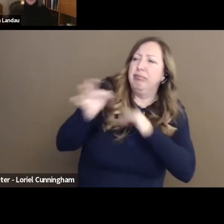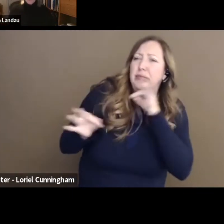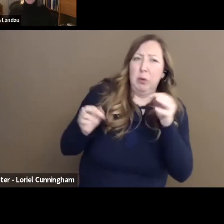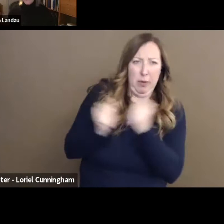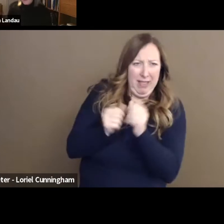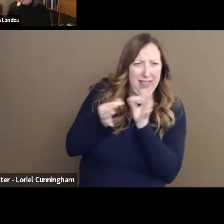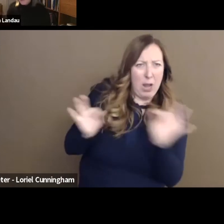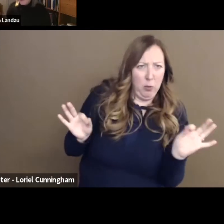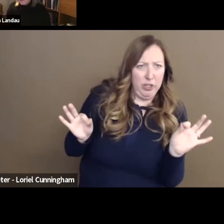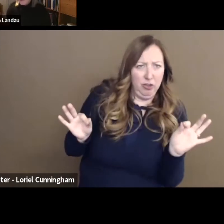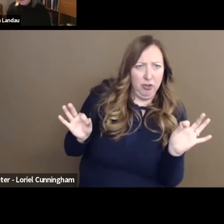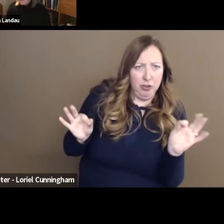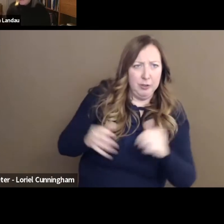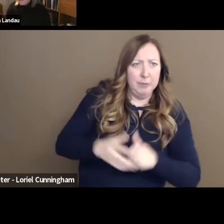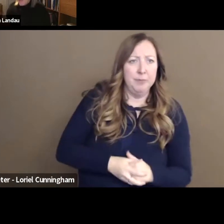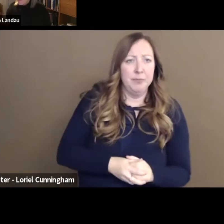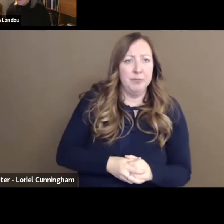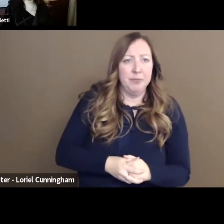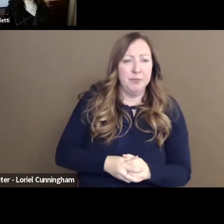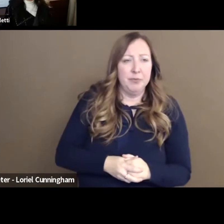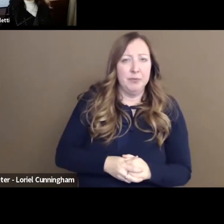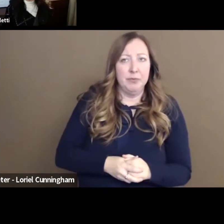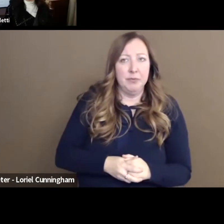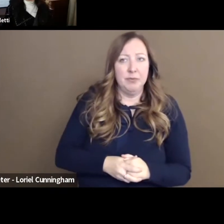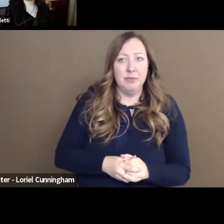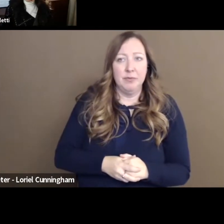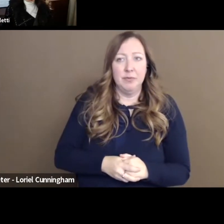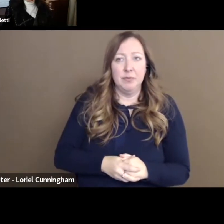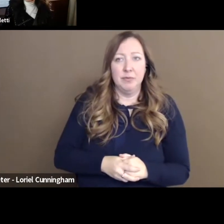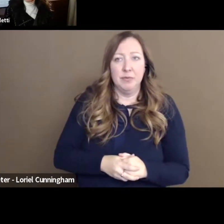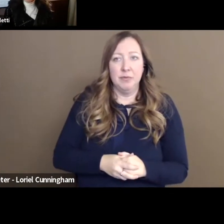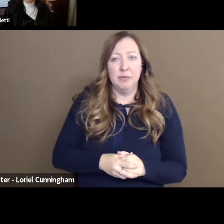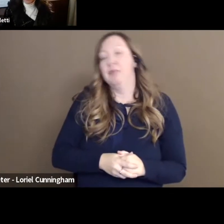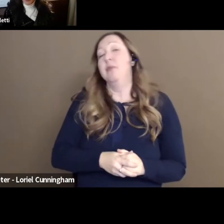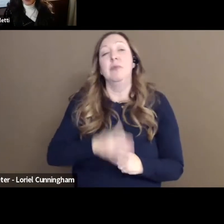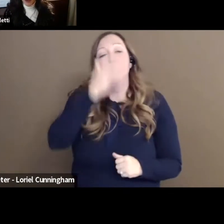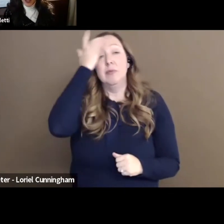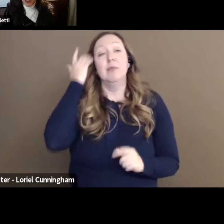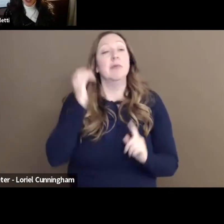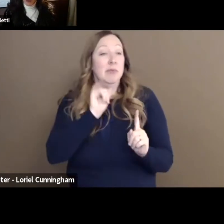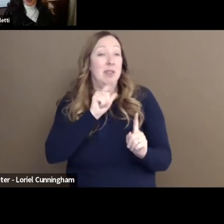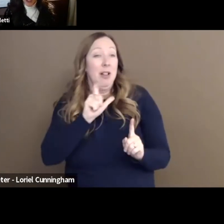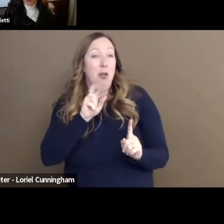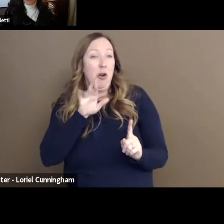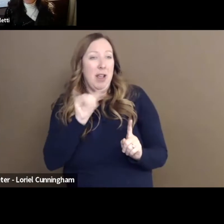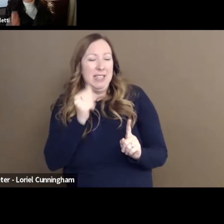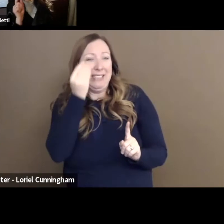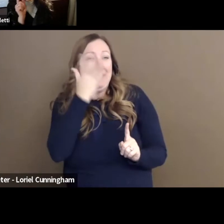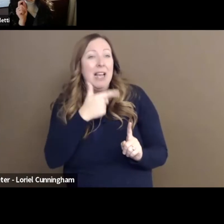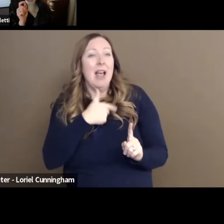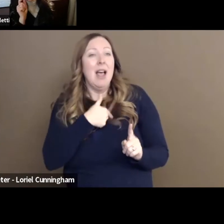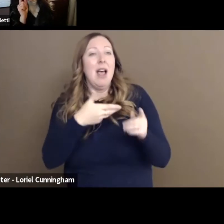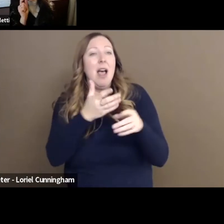so the approach sorry um it's okay i've received some